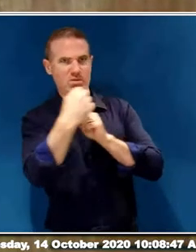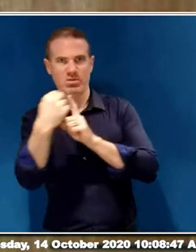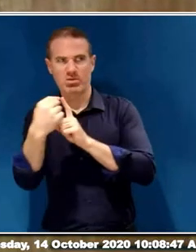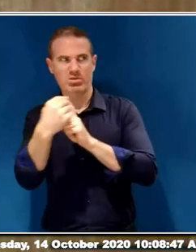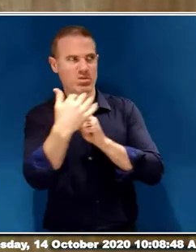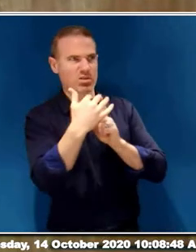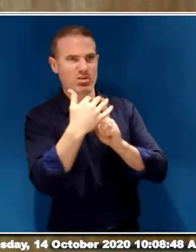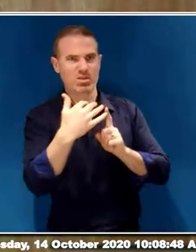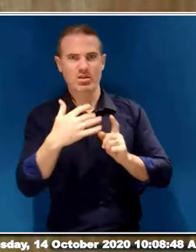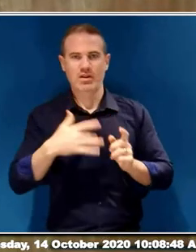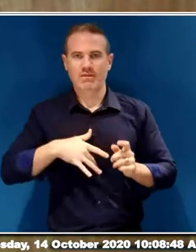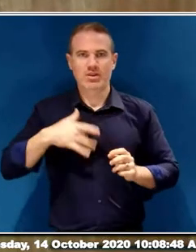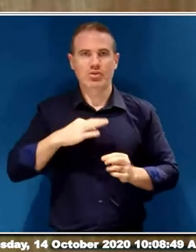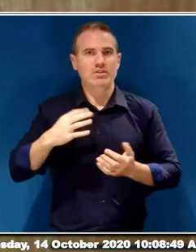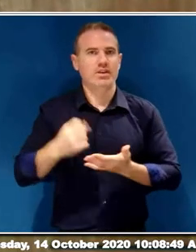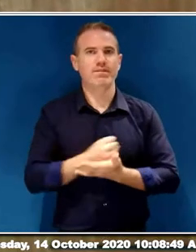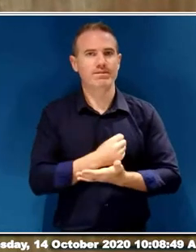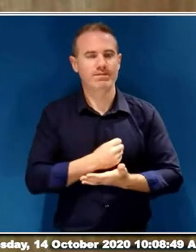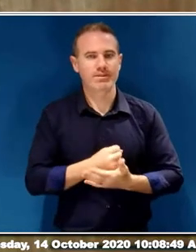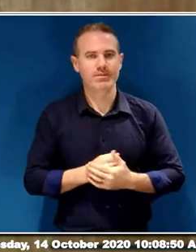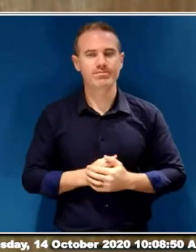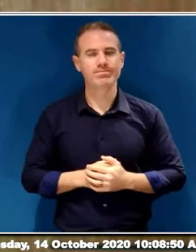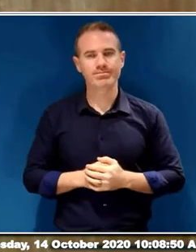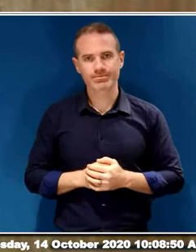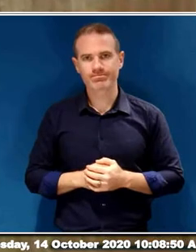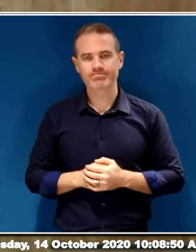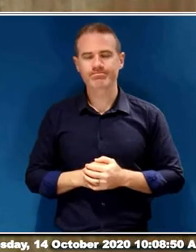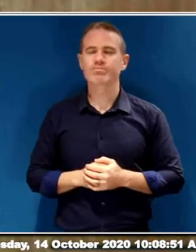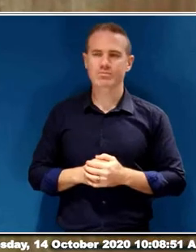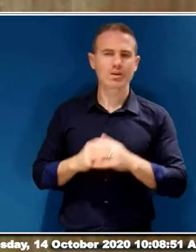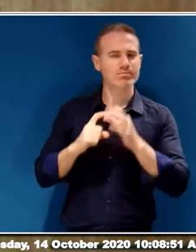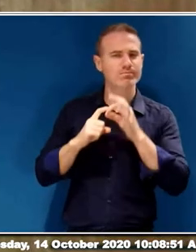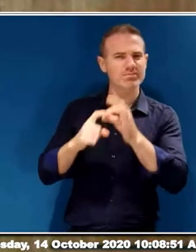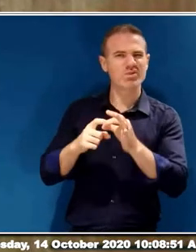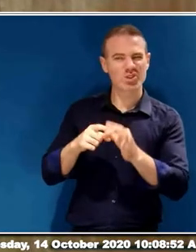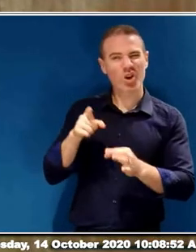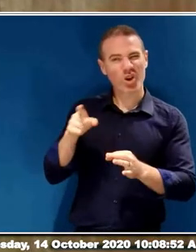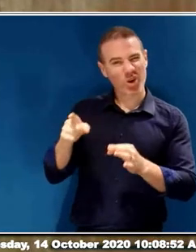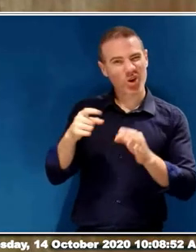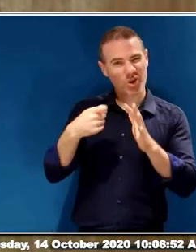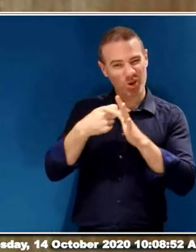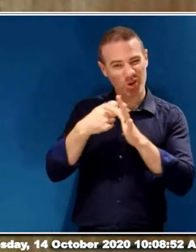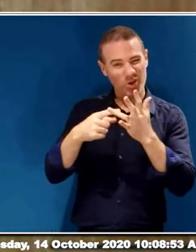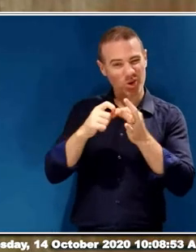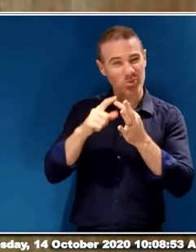And he is very much aware of those disabilities, isn't he? Yeah, he's very, very aware.